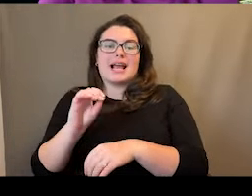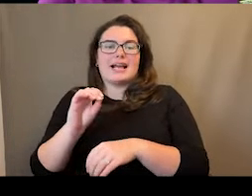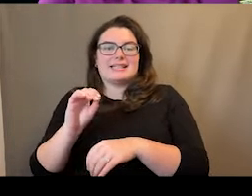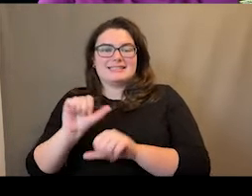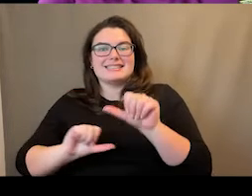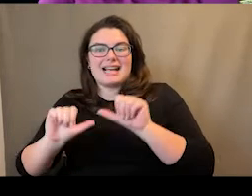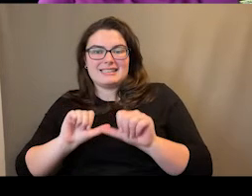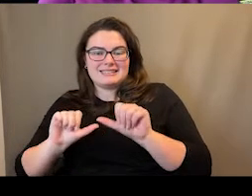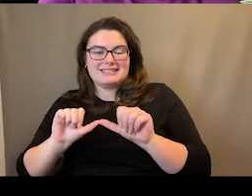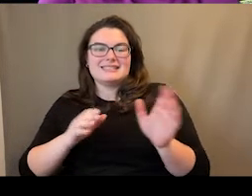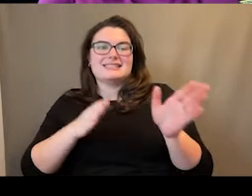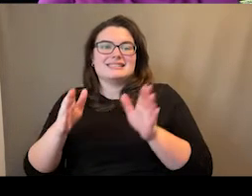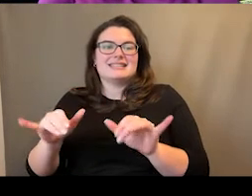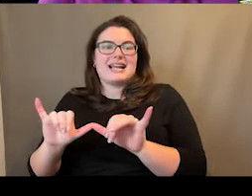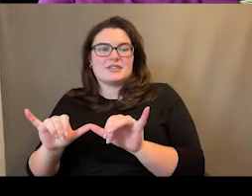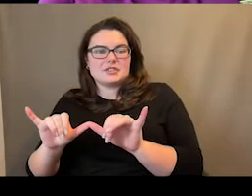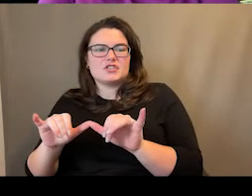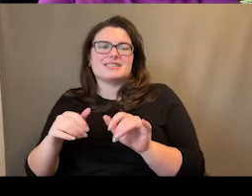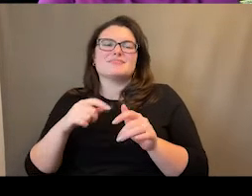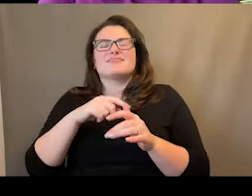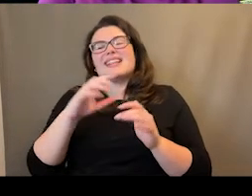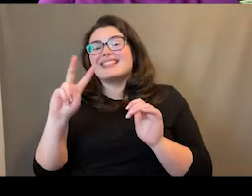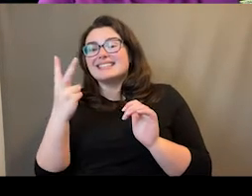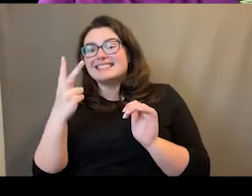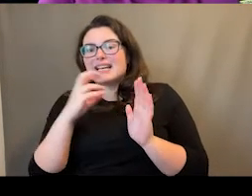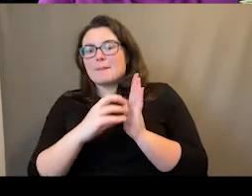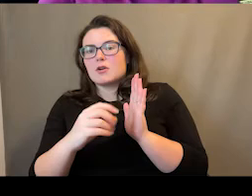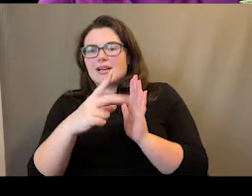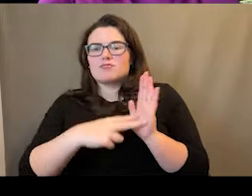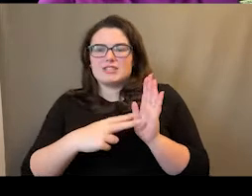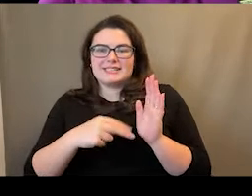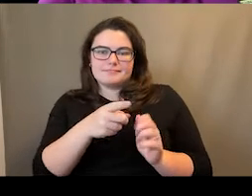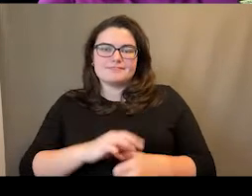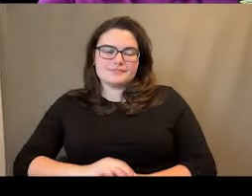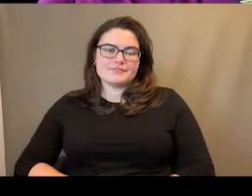Engineering, the Education, the STEM Education Directorate, and MPS, which is